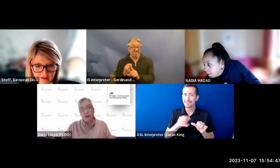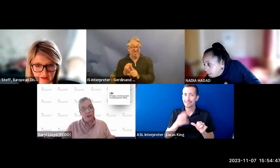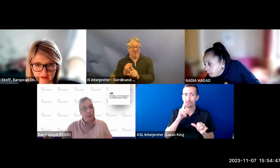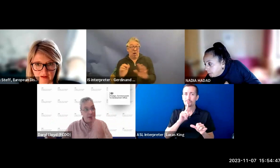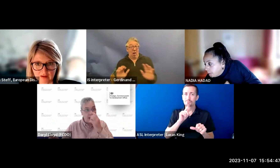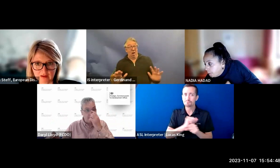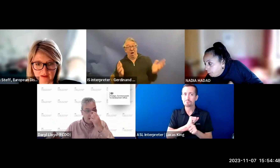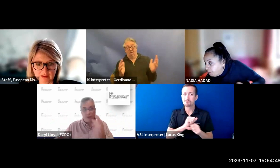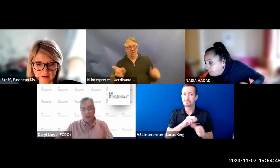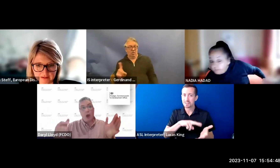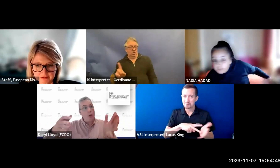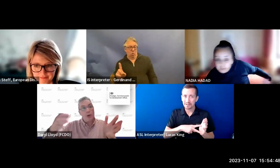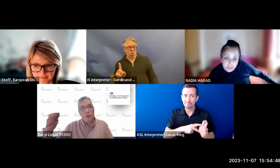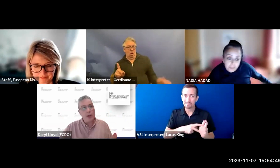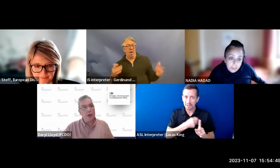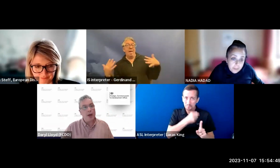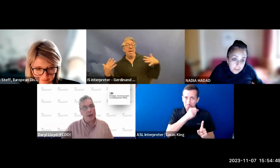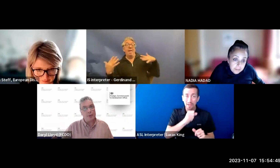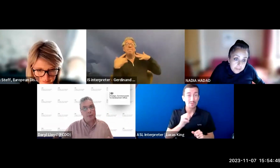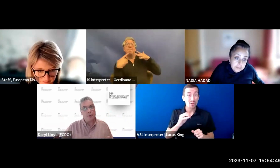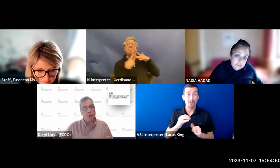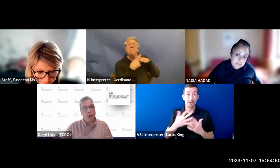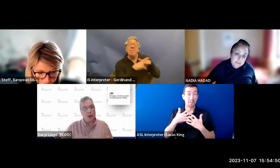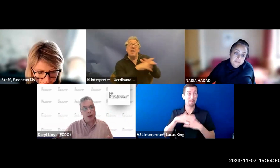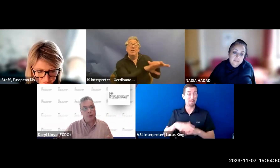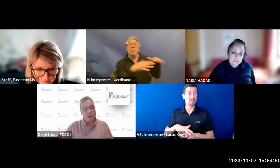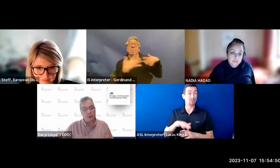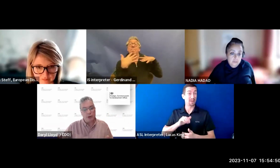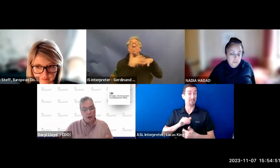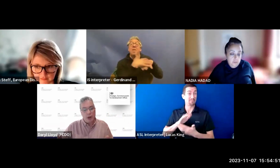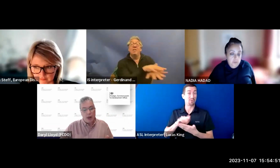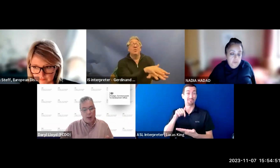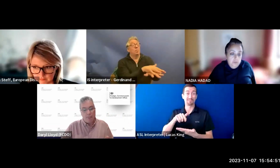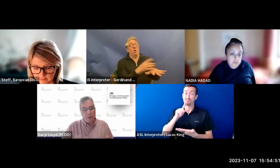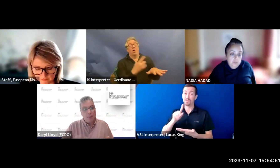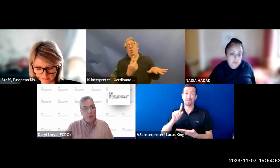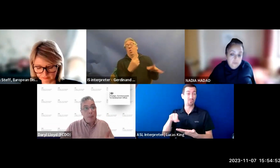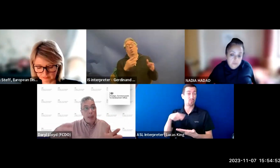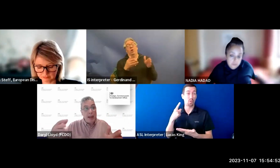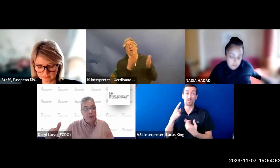Mainstreaming is the only real way we are going to make changes